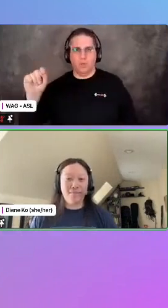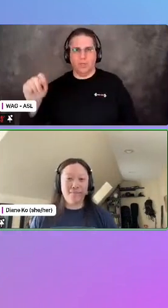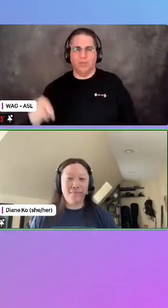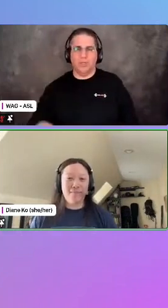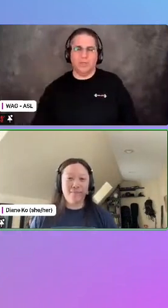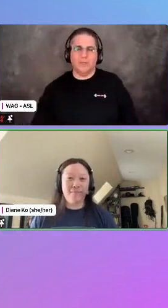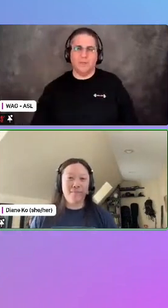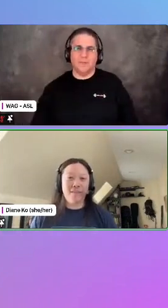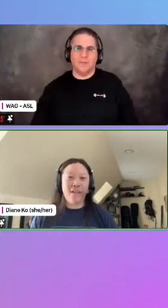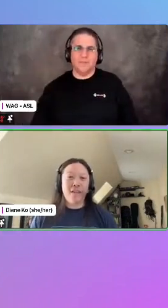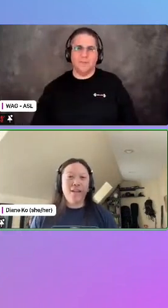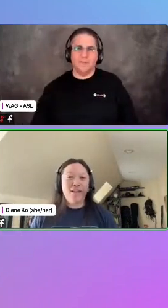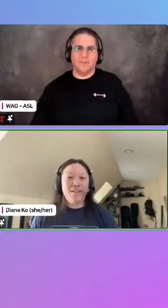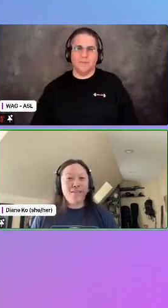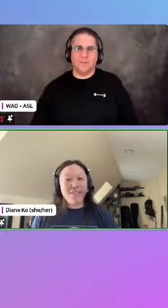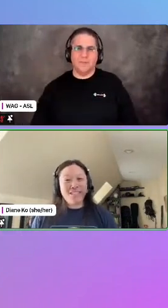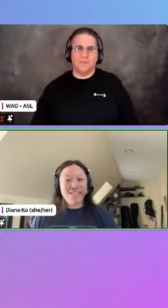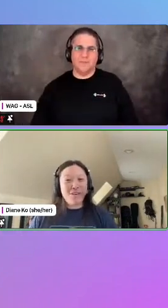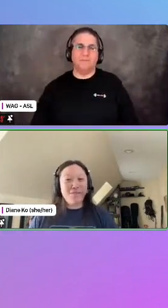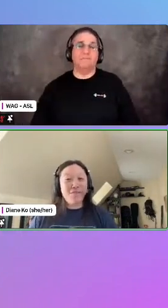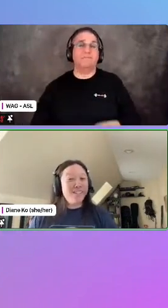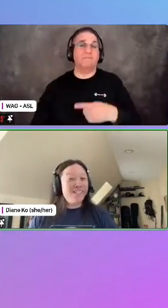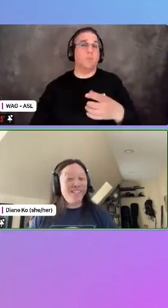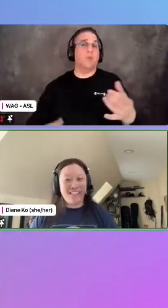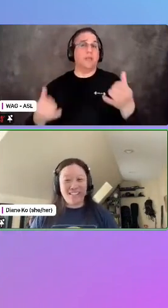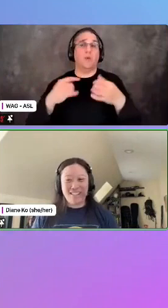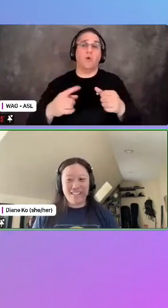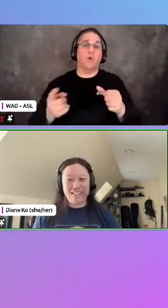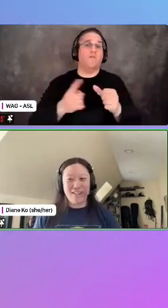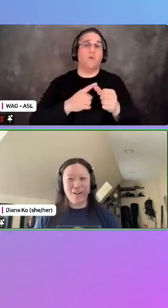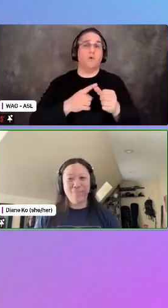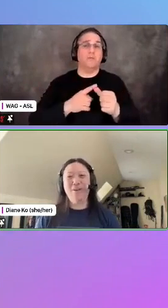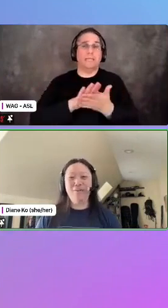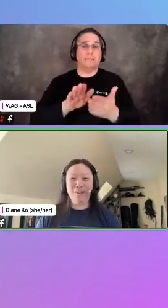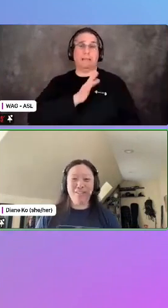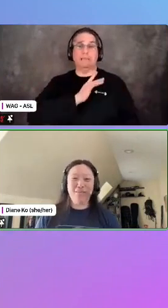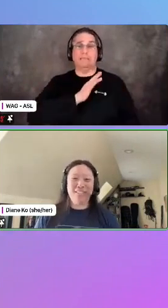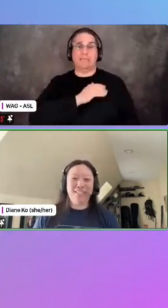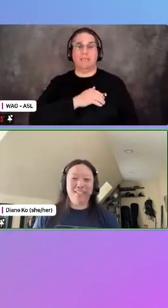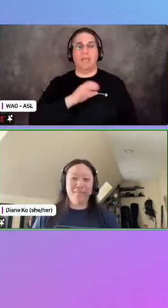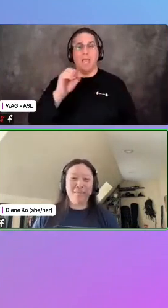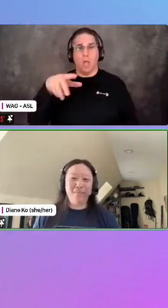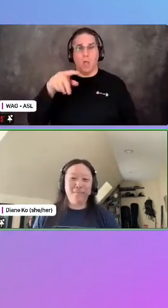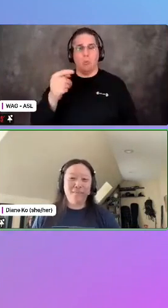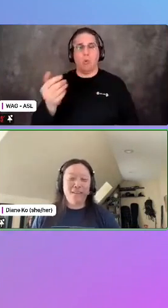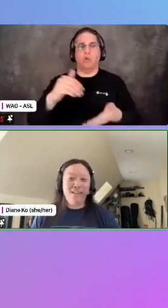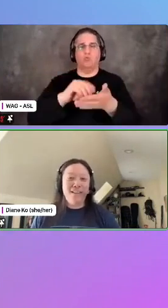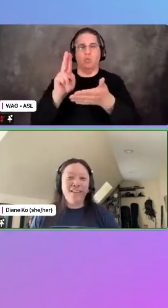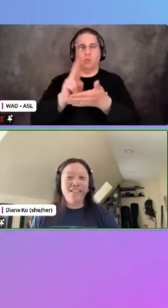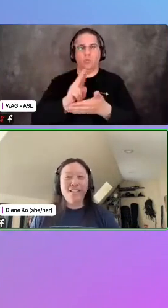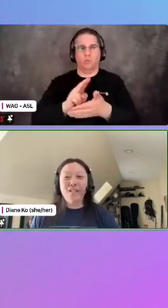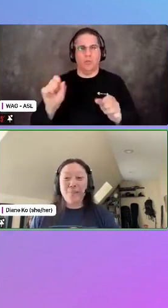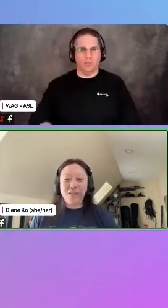to the way they component looked or behaved in the future, I'd need to make sure I updated every single